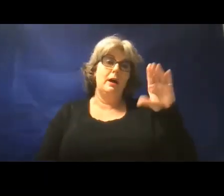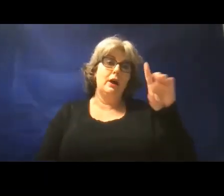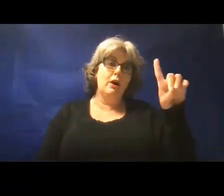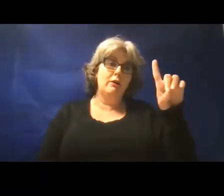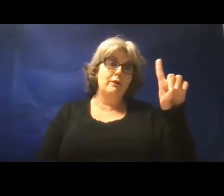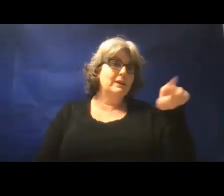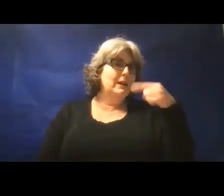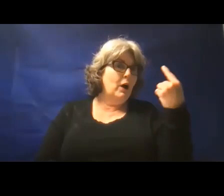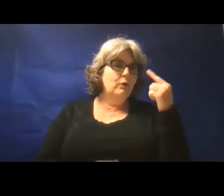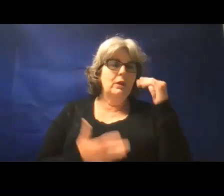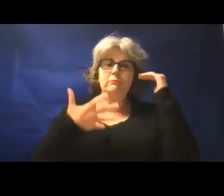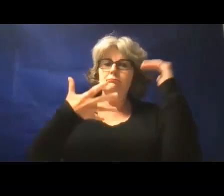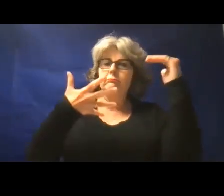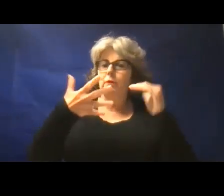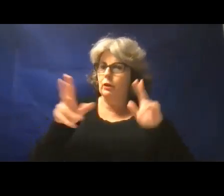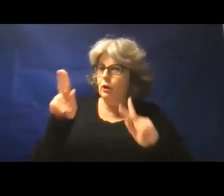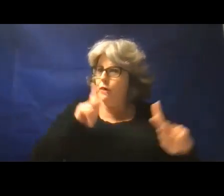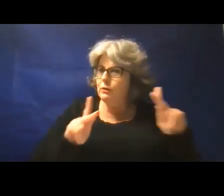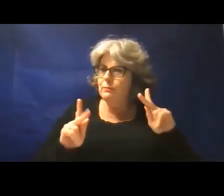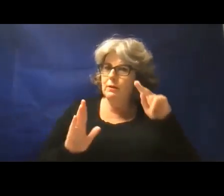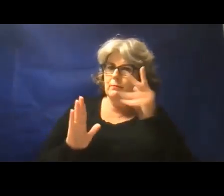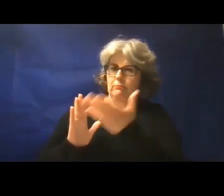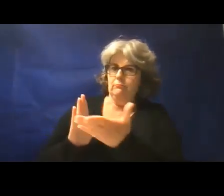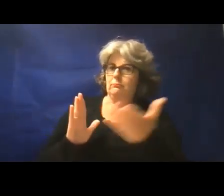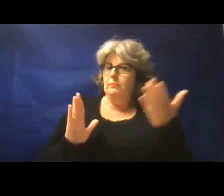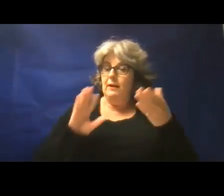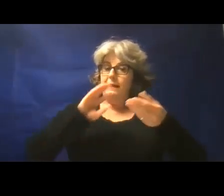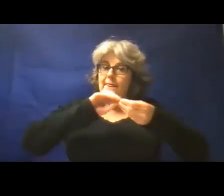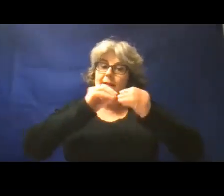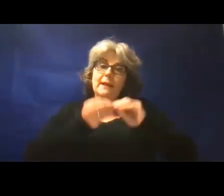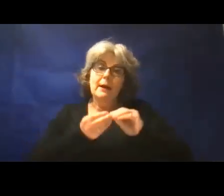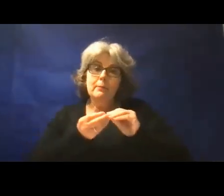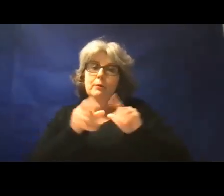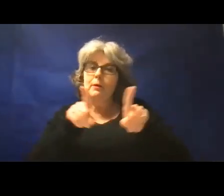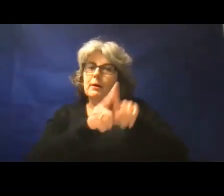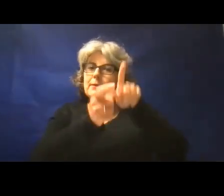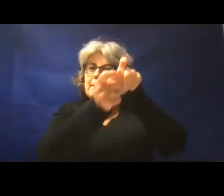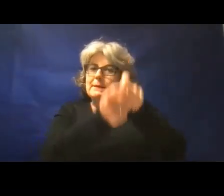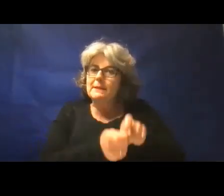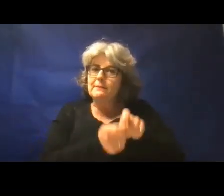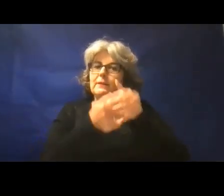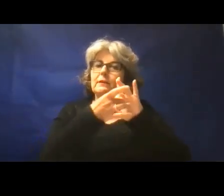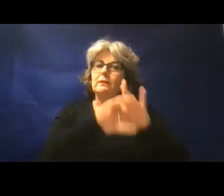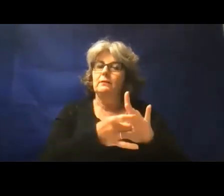but we do encourage people to look not just the number but at the specific risk indicators that